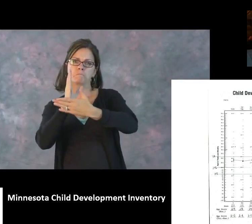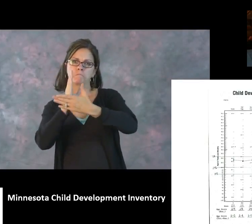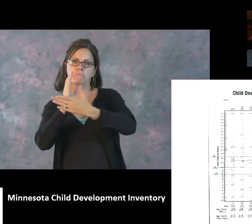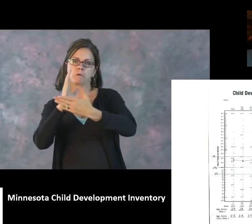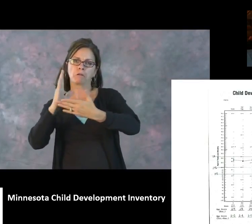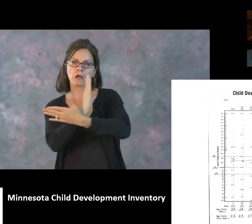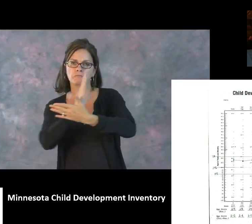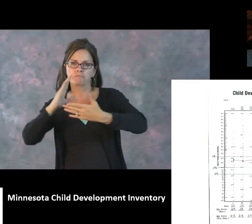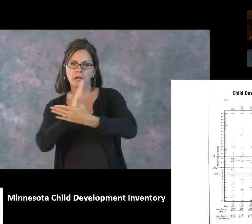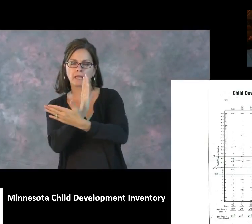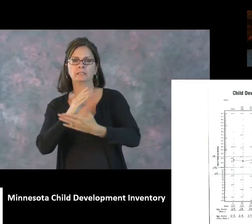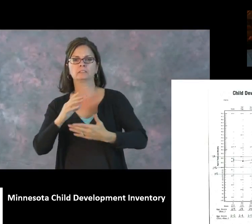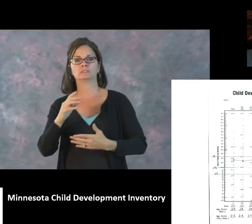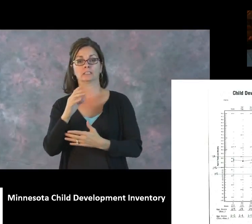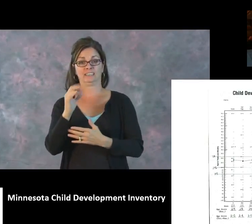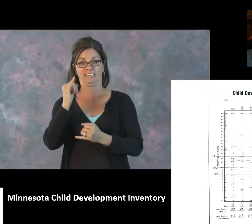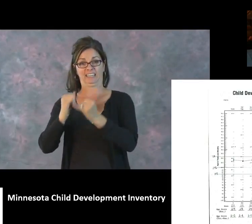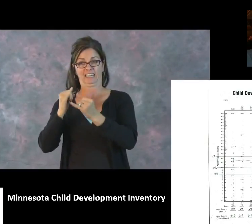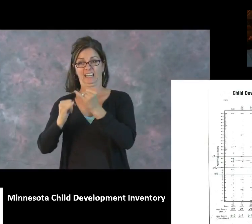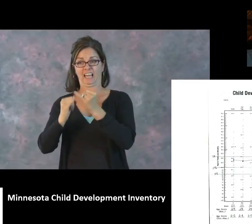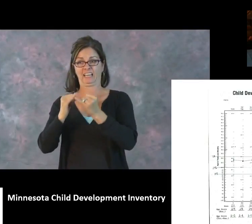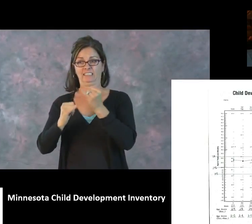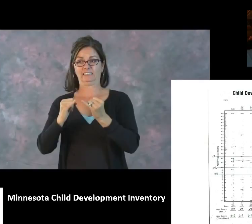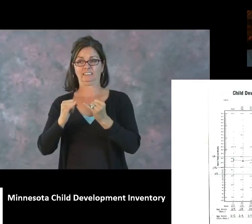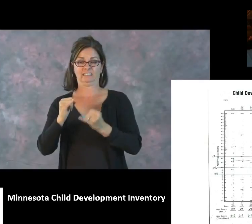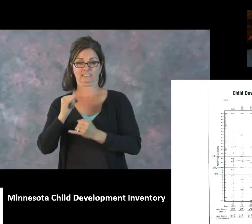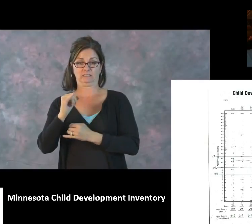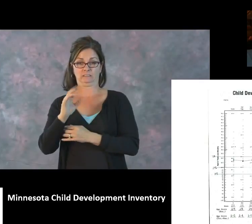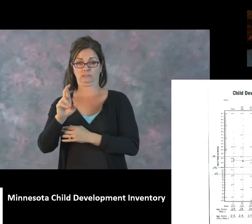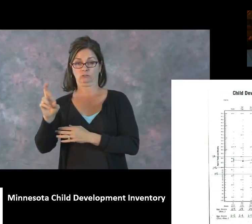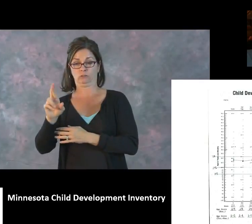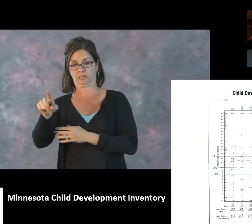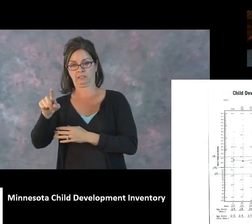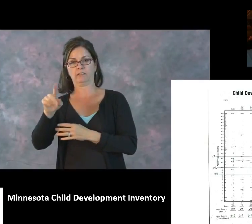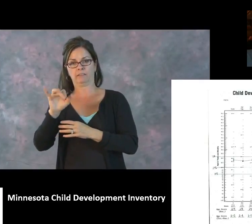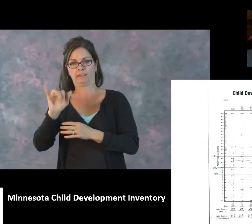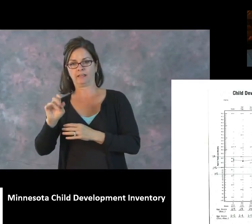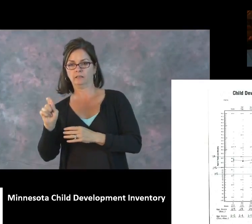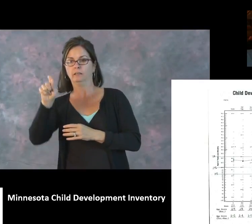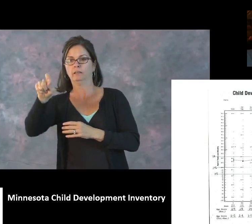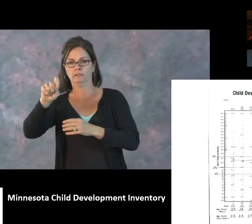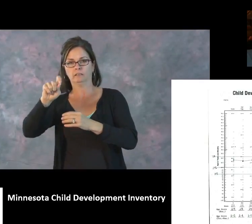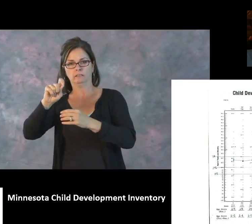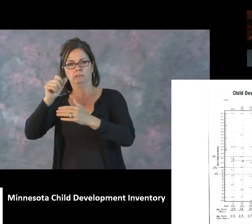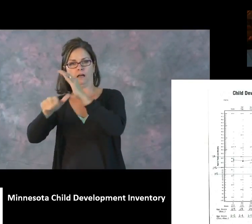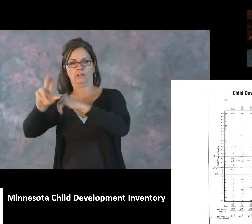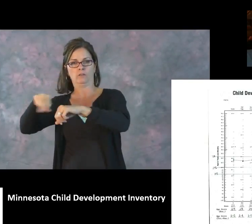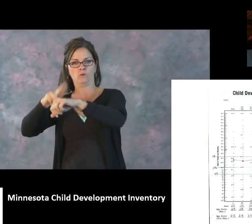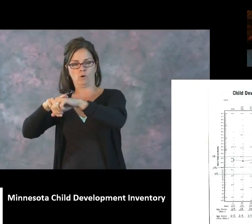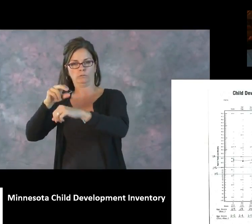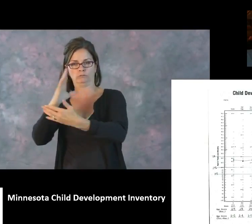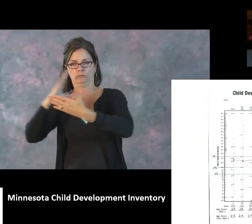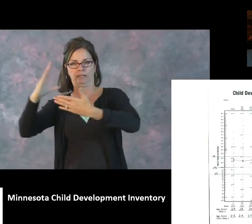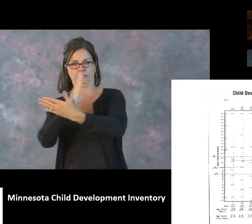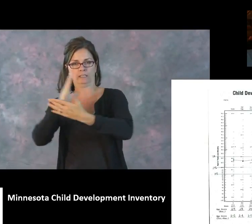and then the very last one along the right line is back into the normal range. So on quick glance you can see that this child